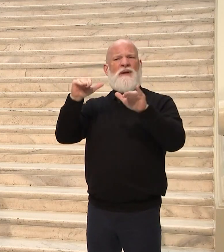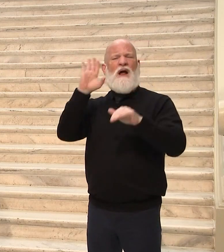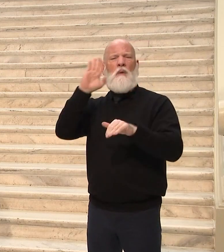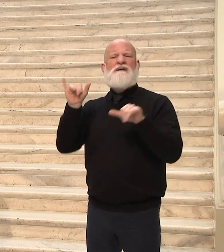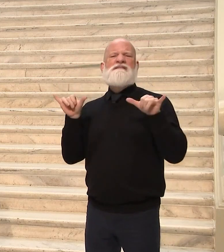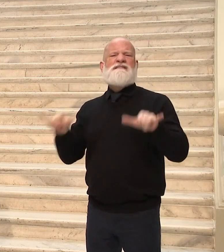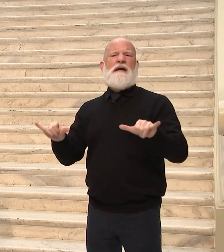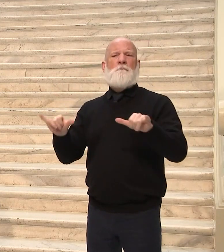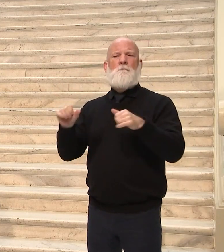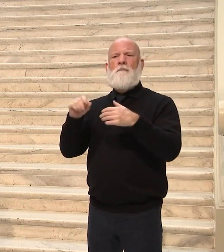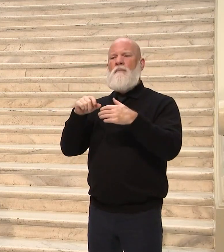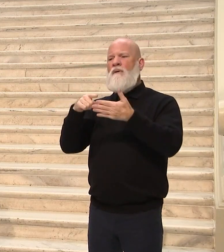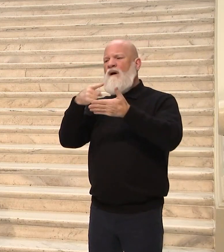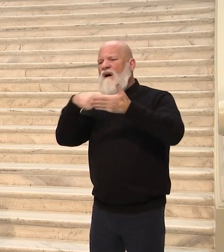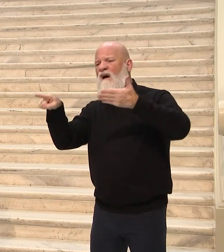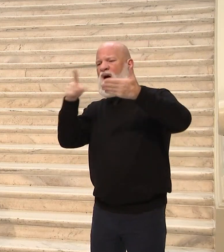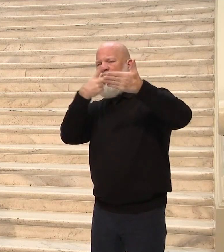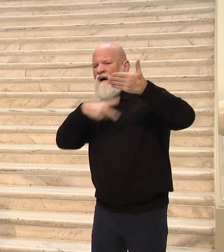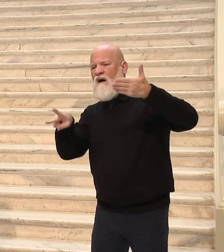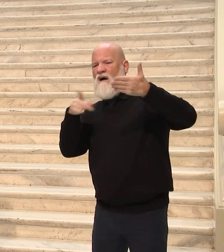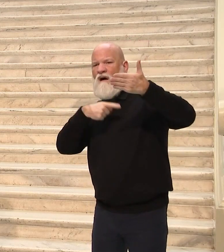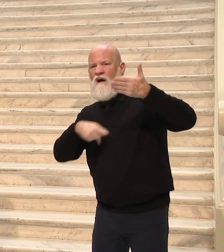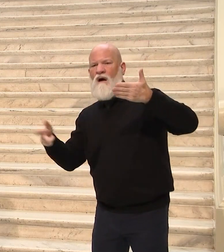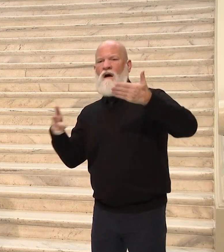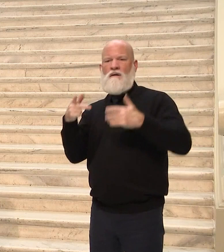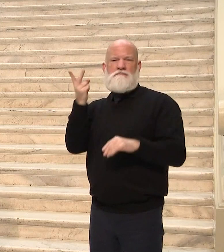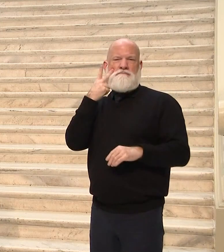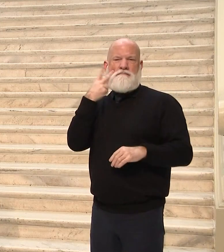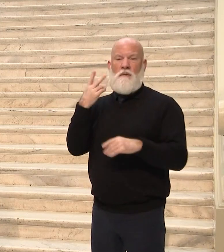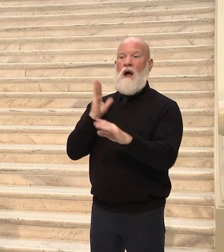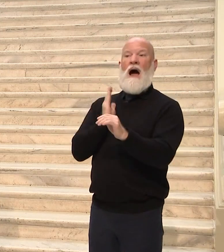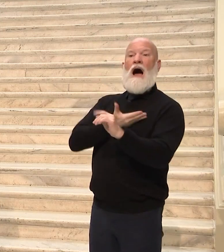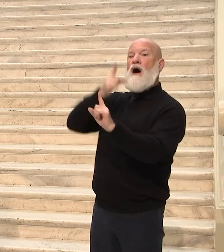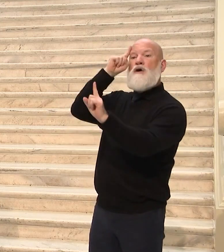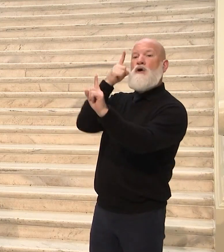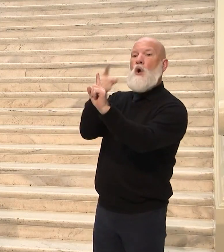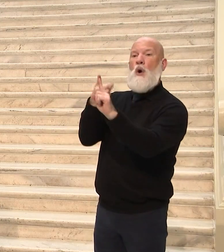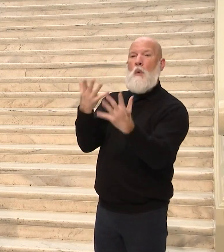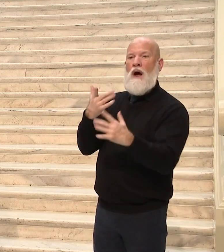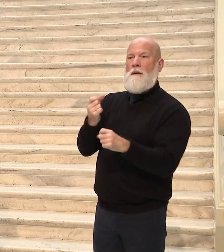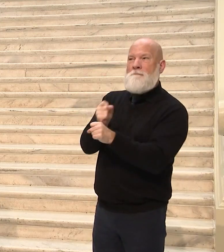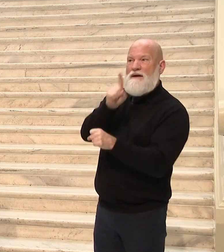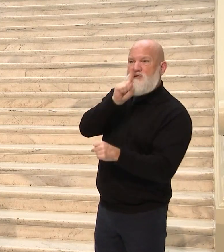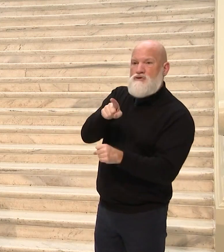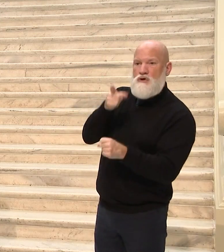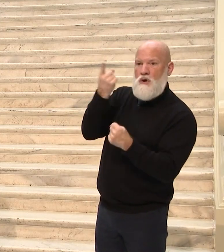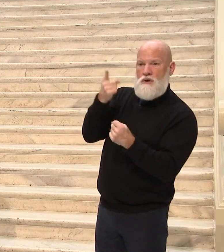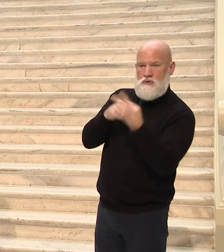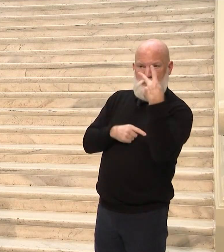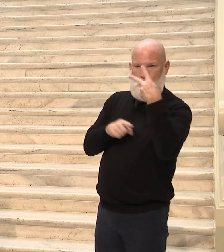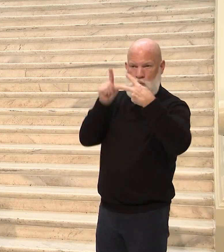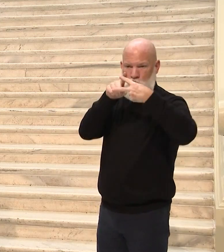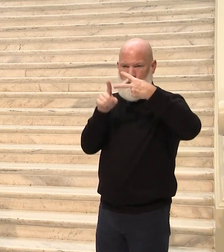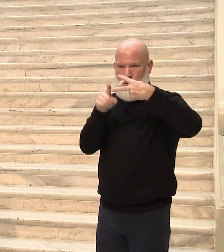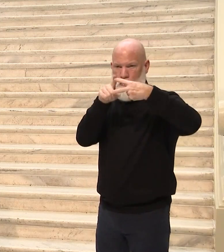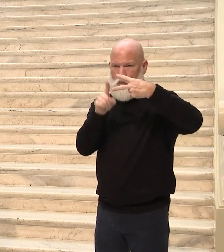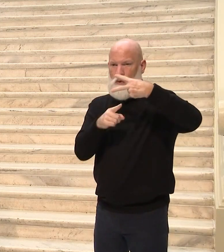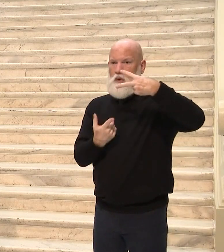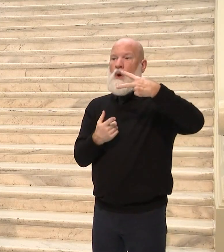AND WE DO NOT EXPECT THAT TO CHANGE AND WE DO NOT EXPECT THAT TO CHANGE CERTAINLY AND WE DO NOT EXPECT THAT TO CHANGE CERTAINLY FOR AND WE DO NOT EXPECT THAT TO CHANGE CERTAINLY FOR THE AND WE DO NOT EXPECT THAT TO CHANGE CERTAINLY FOR THE NEXT CHANGE CERTAINLY FOR THE NEXT CHANGE CERTAINLY FOR THE NEXT FEW CHANGE CERTAINLY FOR THE NEXT FEW WEEKS. FEW WEEKS. FEW WEEKS. THAT FEW WEEKS. THAT BEING FEW WEEKS. THAT BEING SAID, FEW WEEKS. THAT BEING SAID, OUR FEW WEEKS. THAT BEING SAID, OUR GOAL THAT BEING SAID, OUR GOAL THAT BEING SAID, OUR GOAL CONTINUES THAT BEING SAID, OUR GOAL CONTINUES TO THAT BEING SAID, OUR GOAL CONTINUES TO BE THAT BEING SAID, OUR GOAL CONTINUES TO BE TWOFOLD. CONTINUES TO BE TWOFOLD.